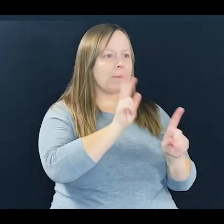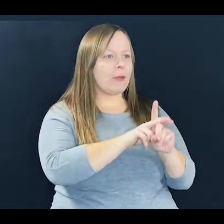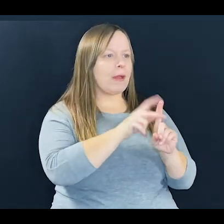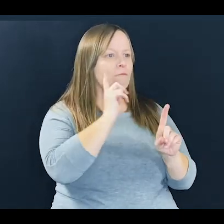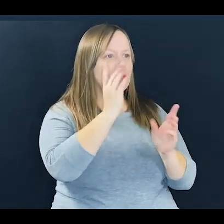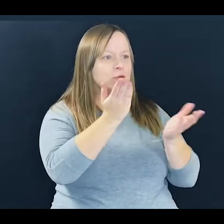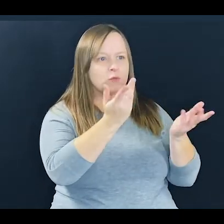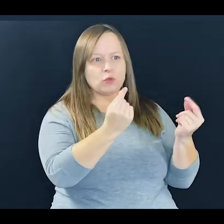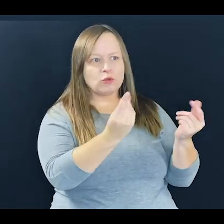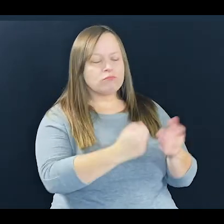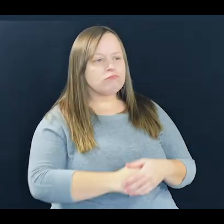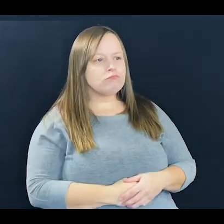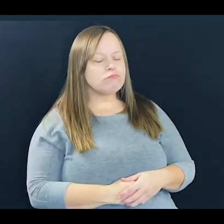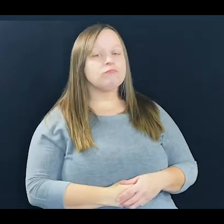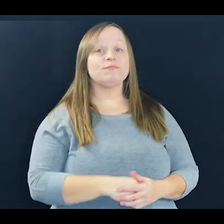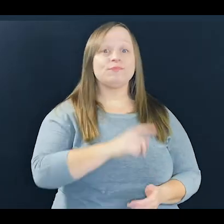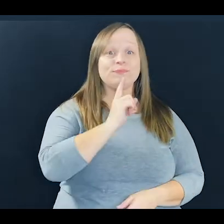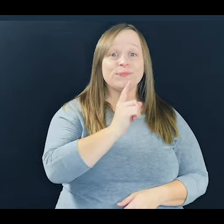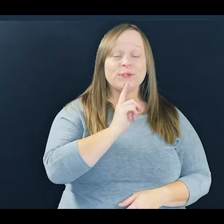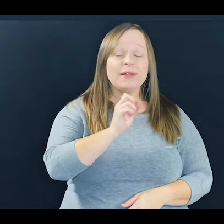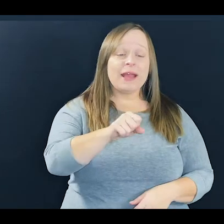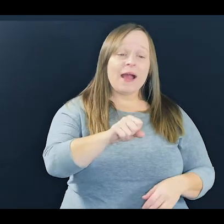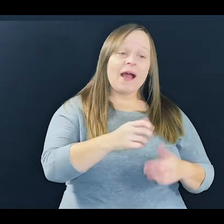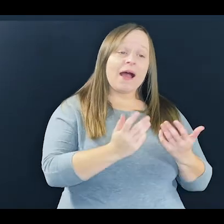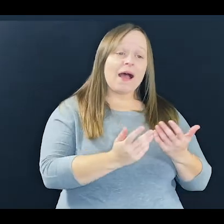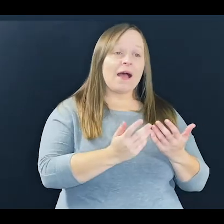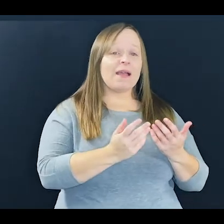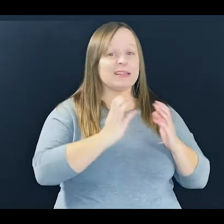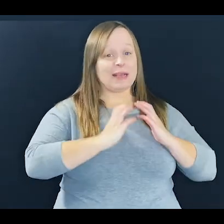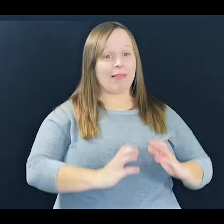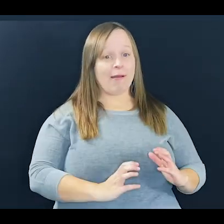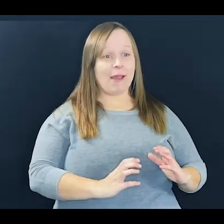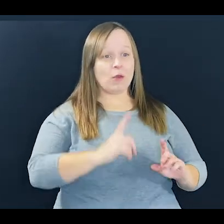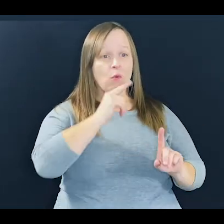applying for their services? Sure, so as a client